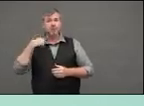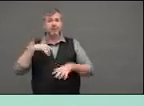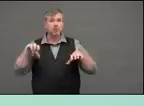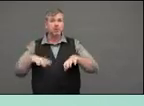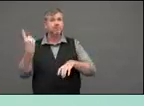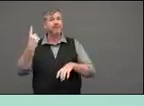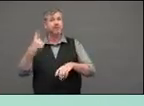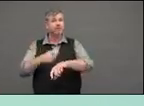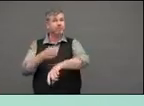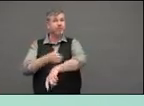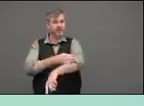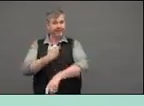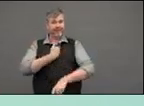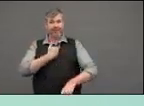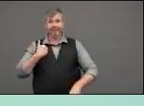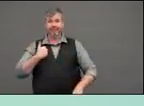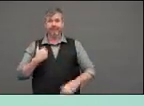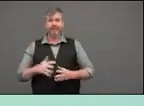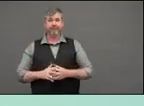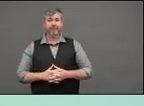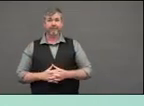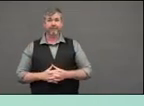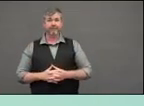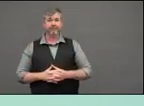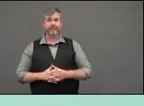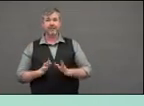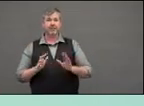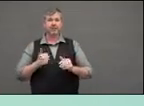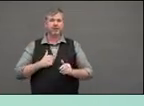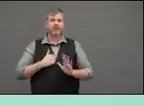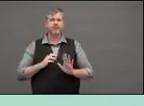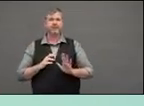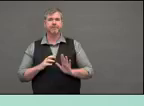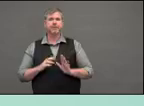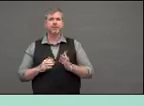and to to do sorry develop these new skill sets